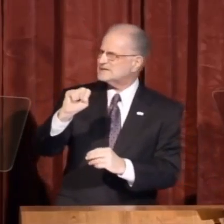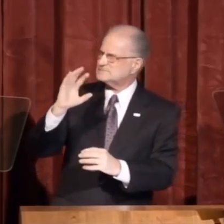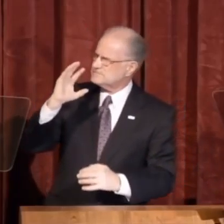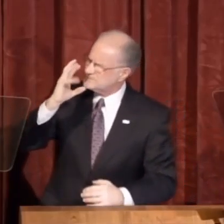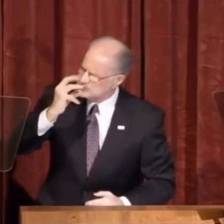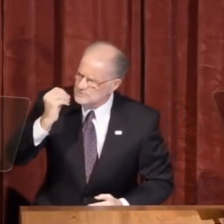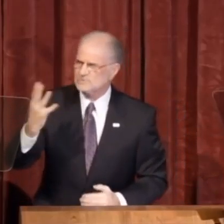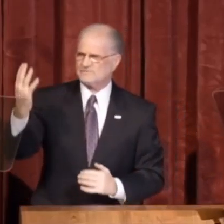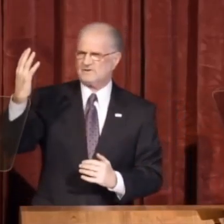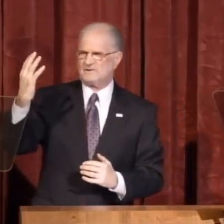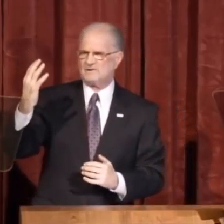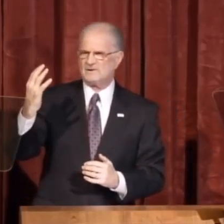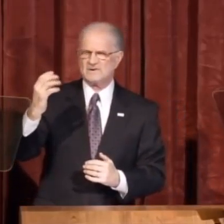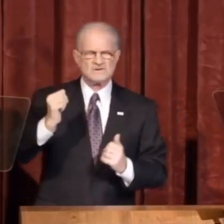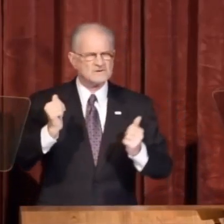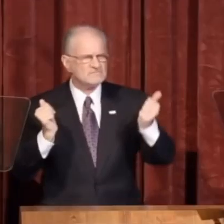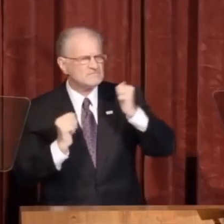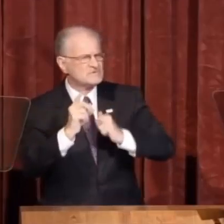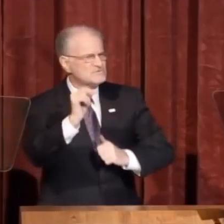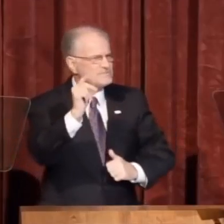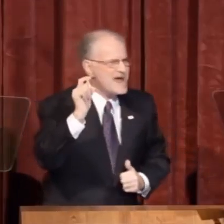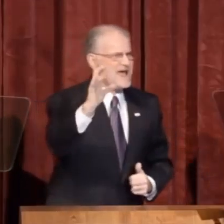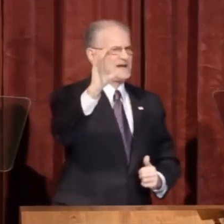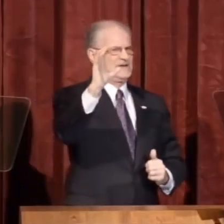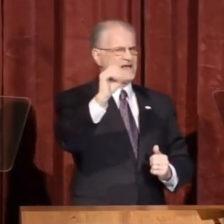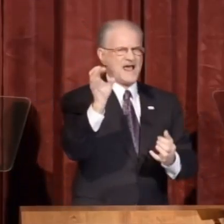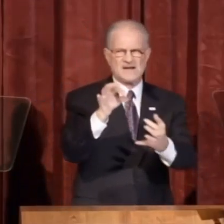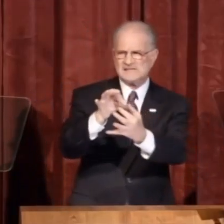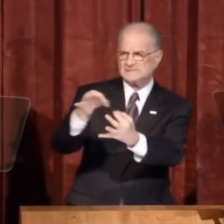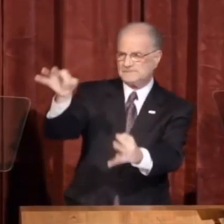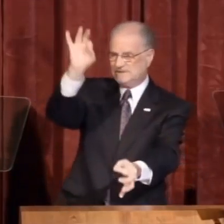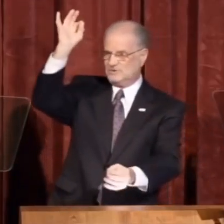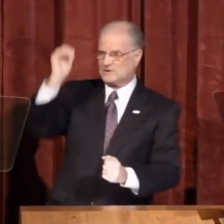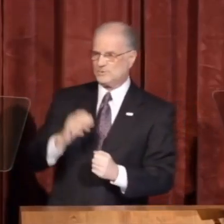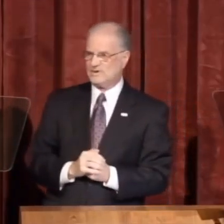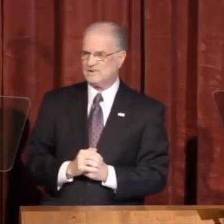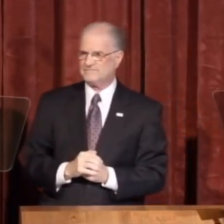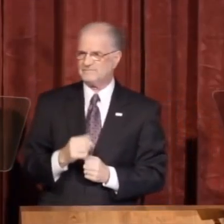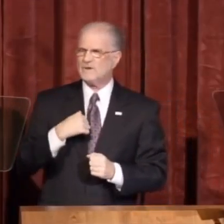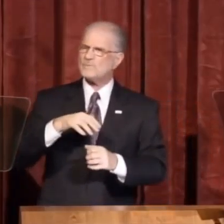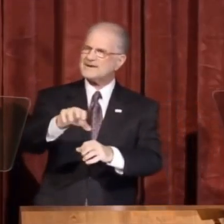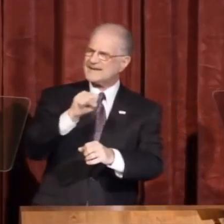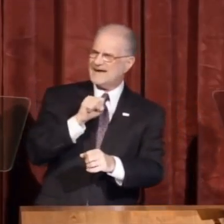It engenders a life-long love of learning,